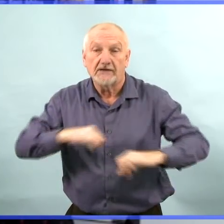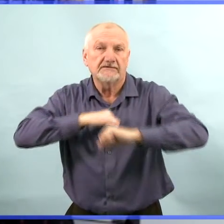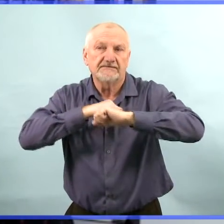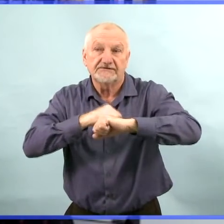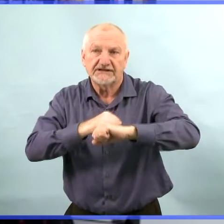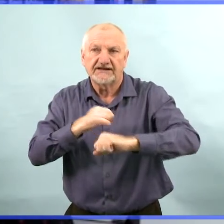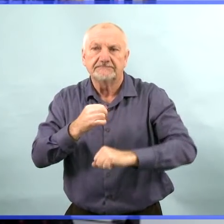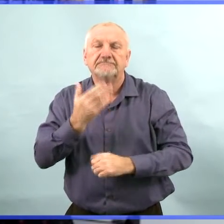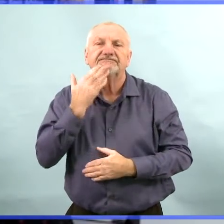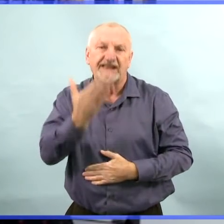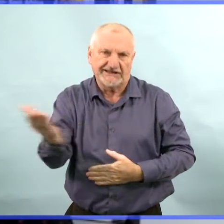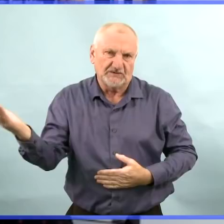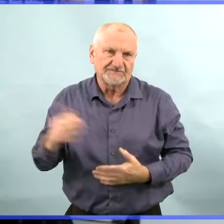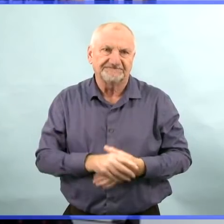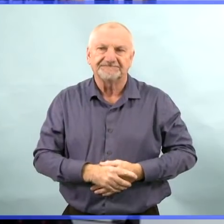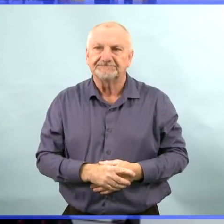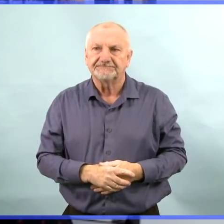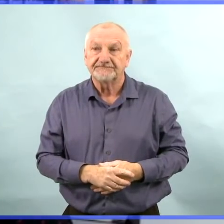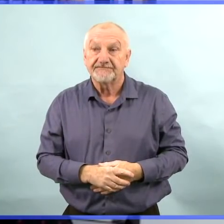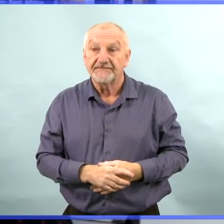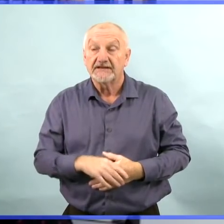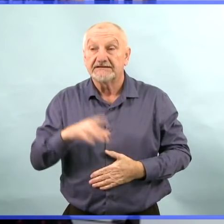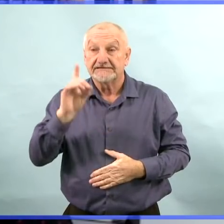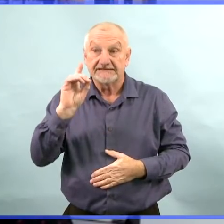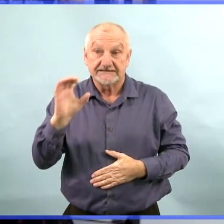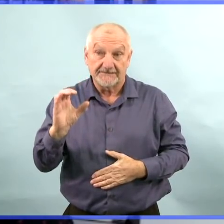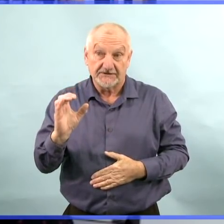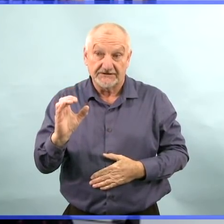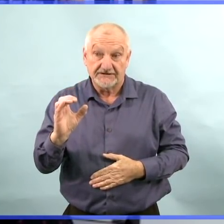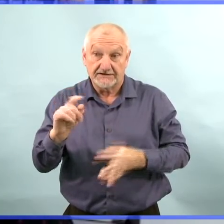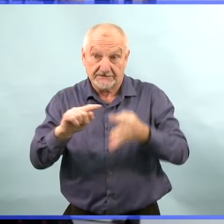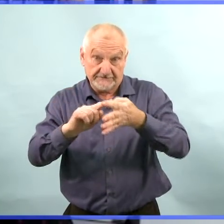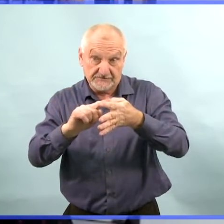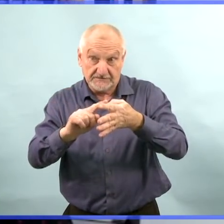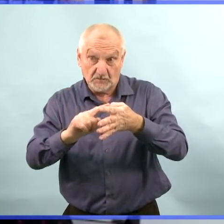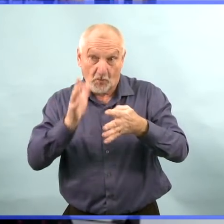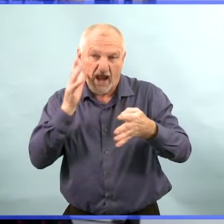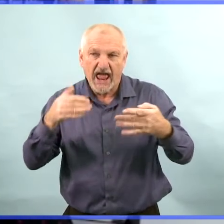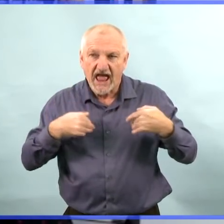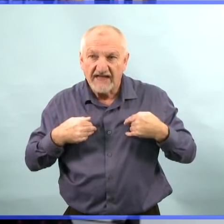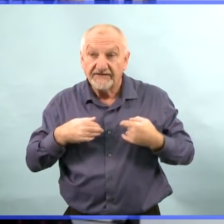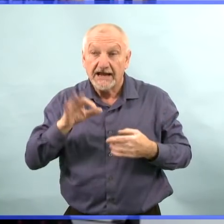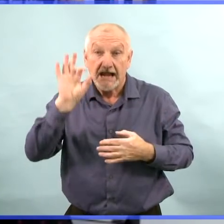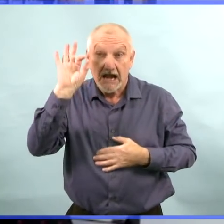of december there will be nine in-school clinics and many more to come the rest of this month